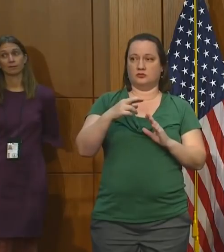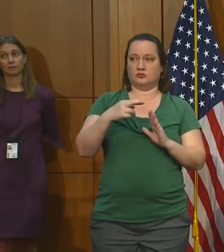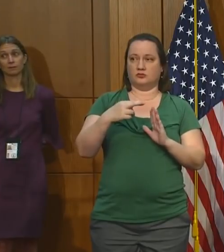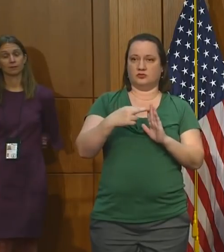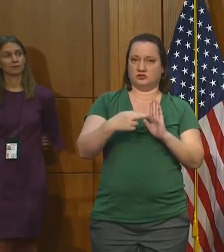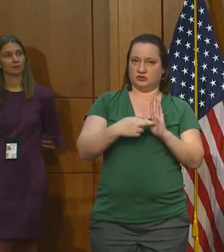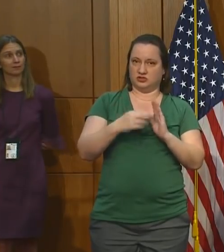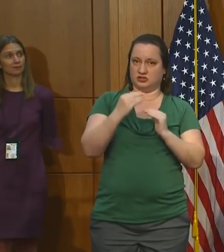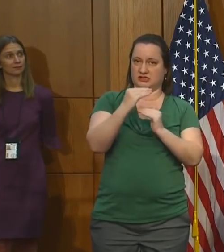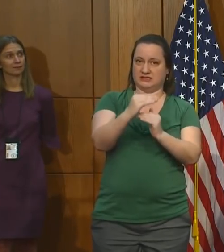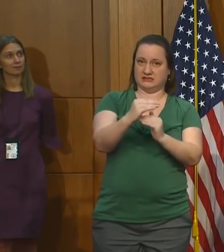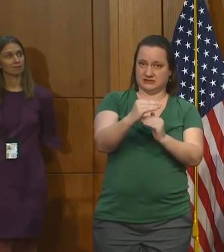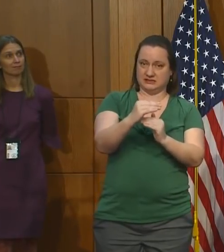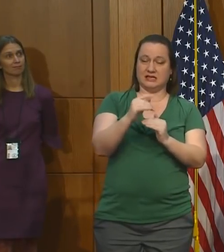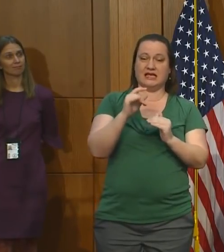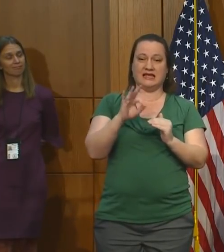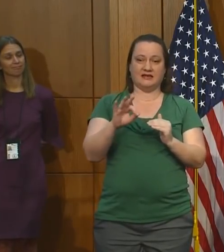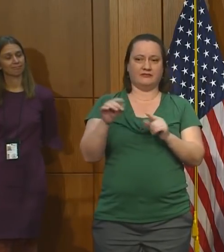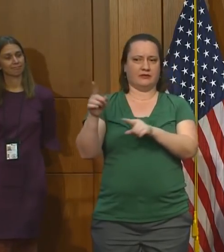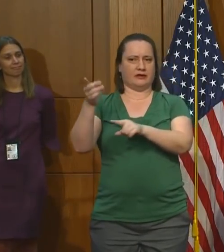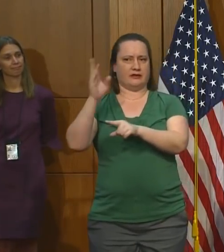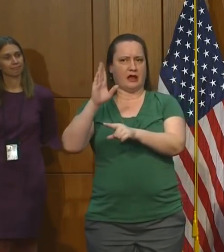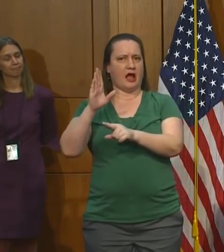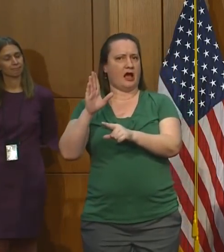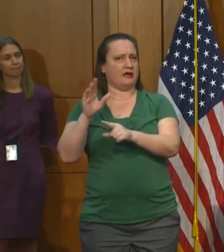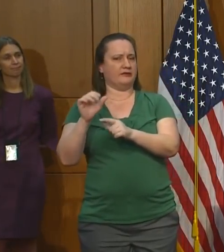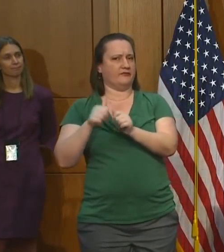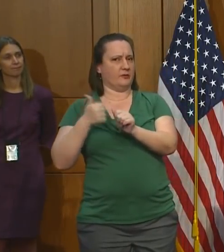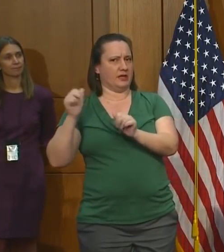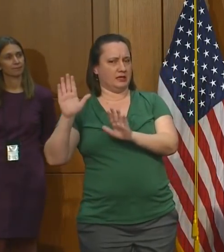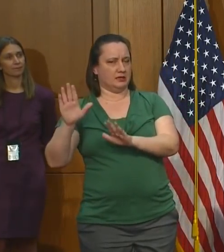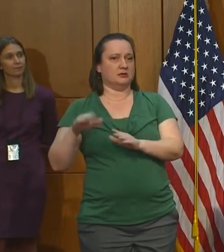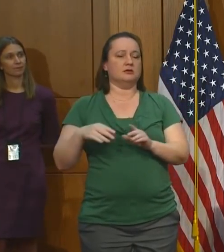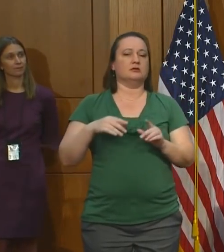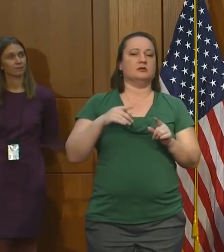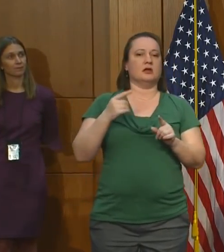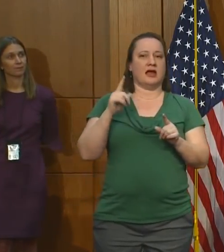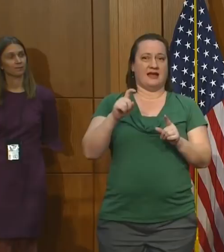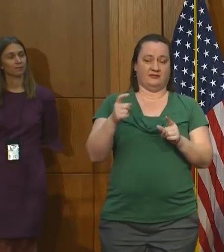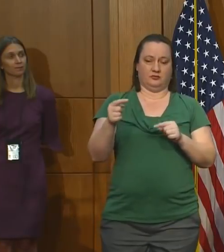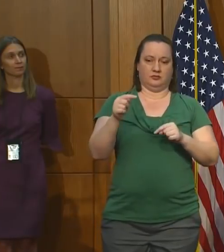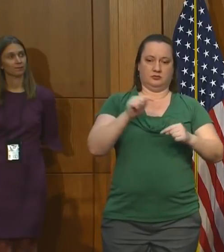GO BACK THIS COULD BE VERY FROM BACK YEAH AND WE KNOW IN THE IS